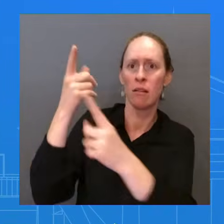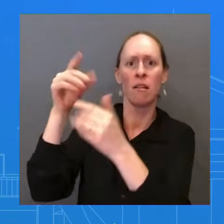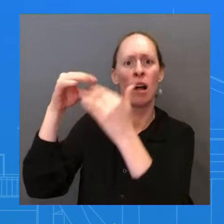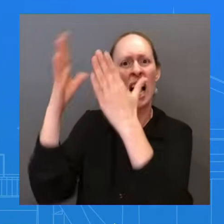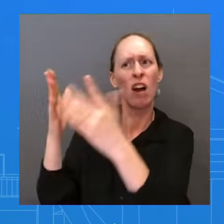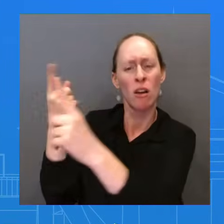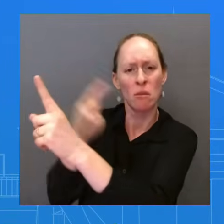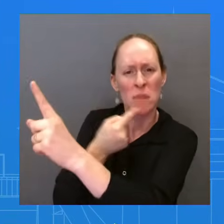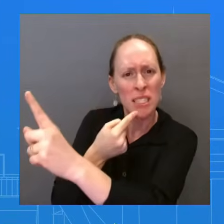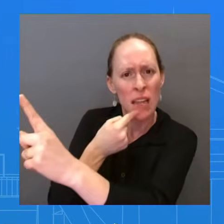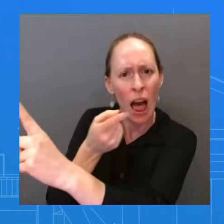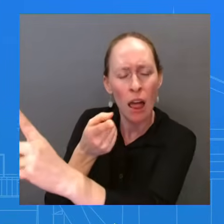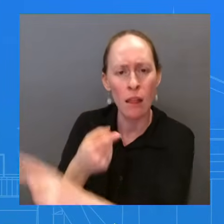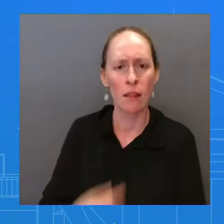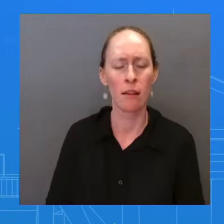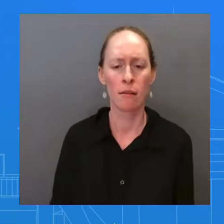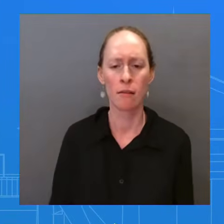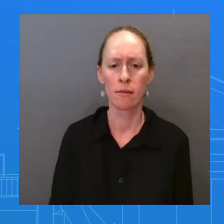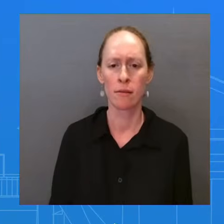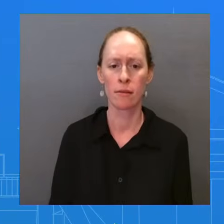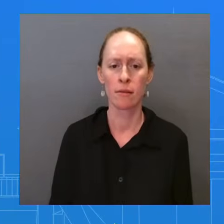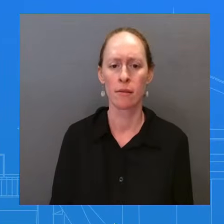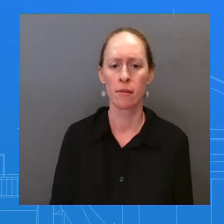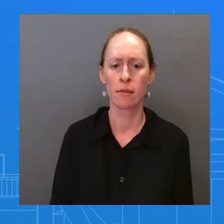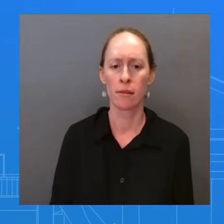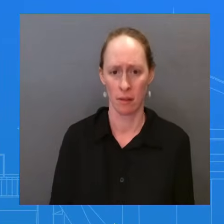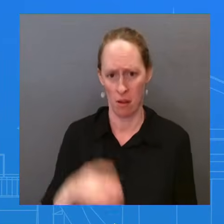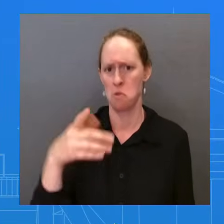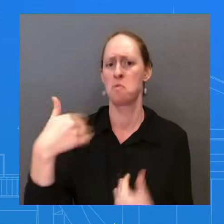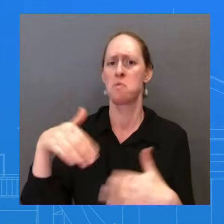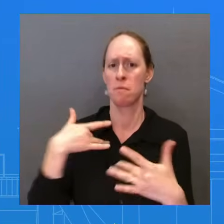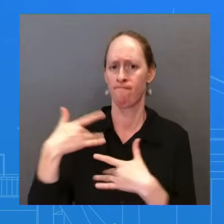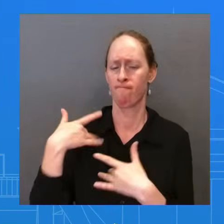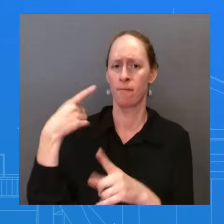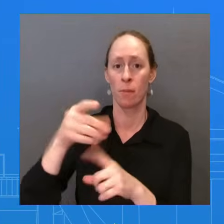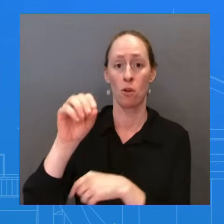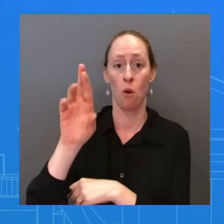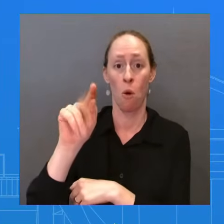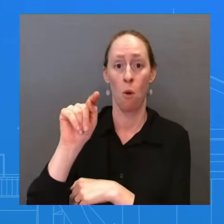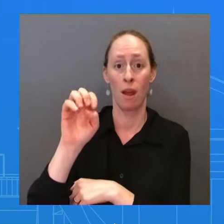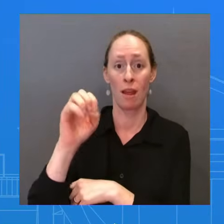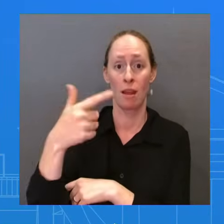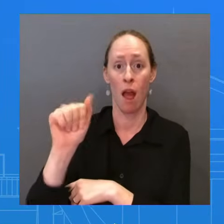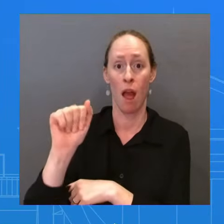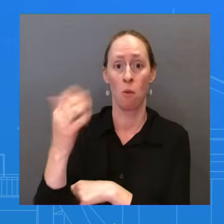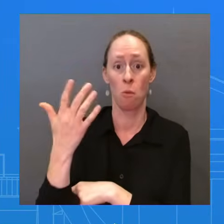by the Ortega-Murillo regime, including the harassment and imprisonment of democratic leaders,